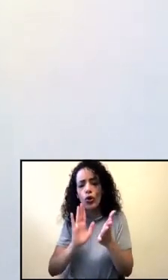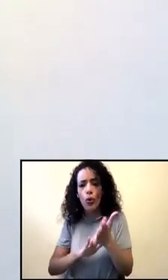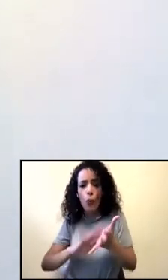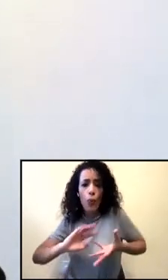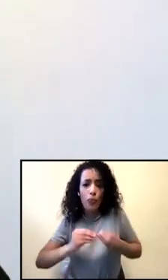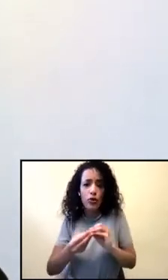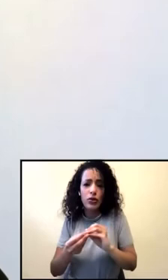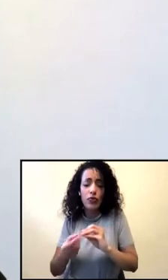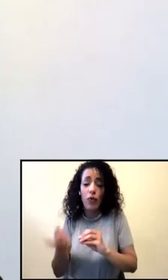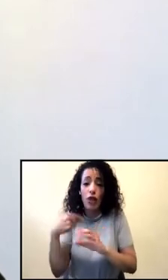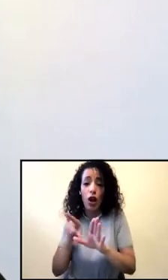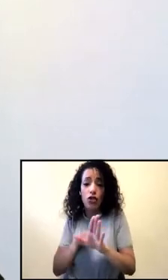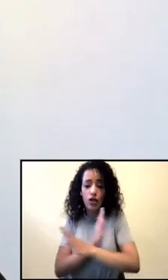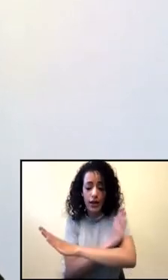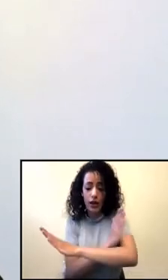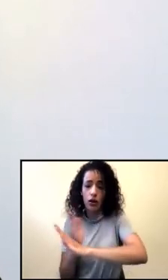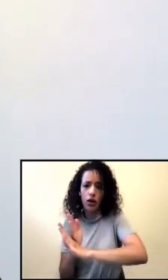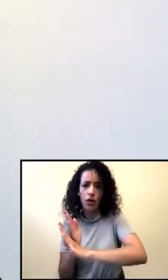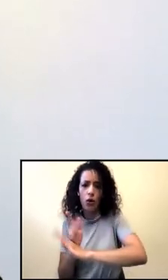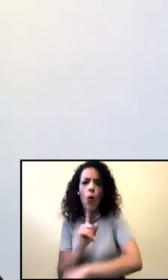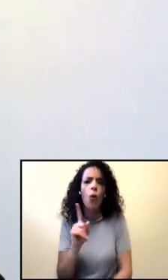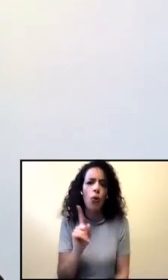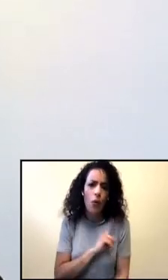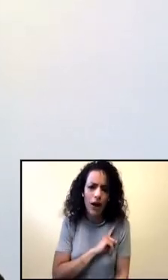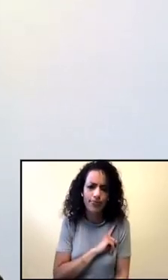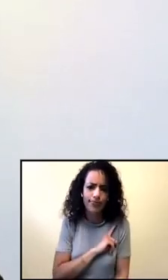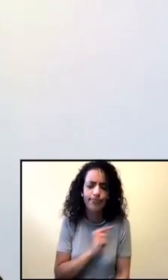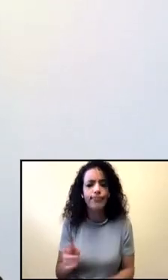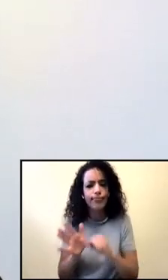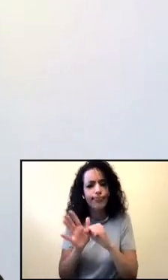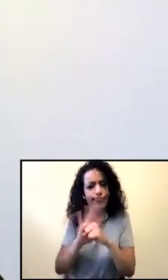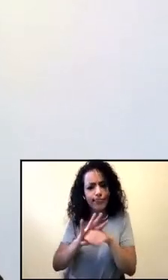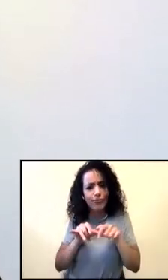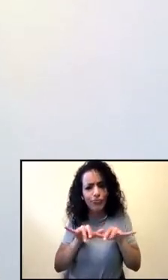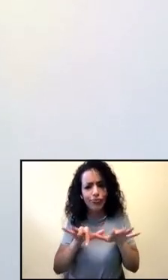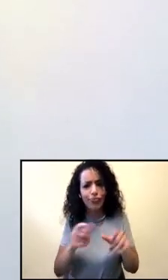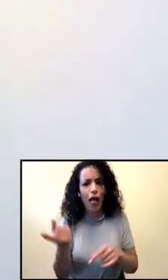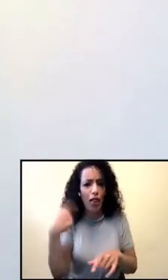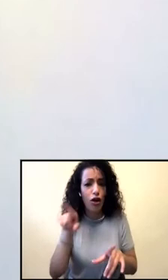produce this documentary? So last year, as the pandemic took hold, I think for a lot of us,